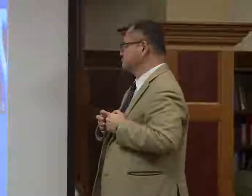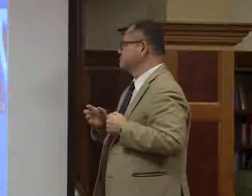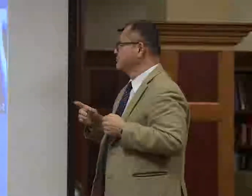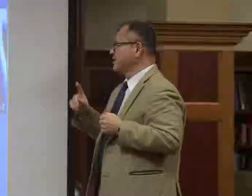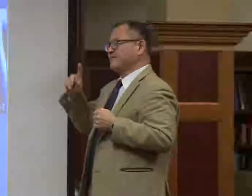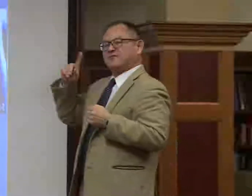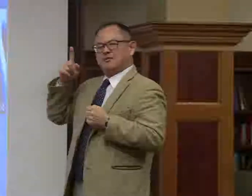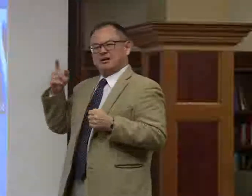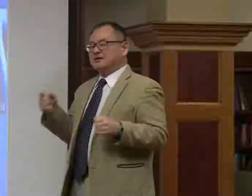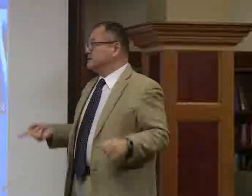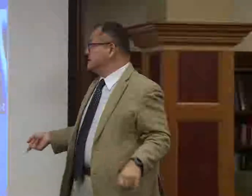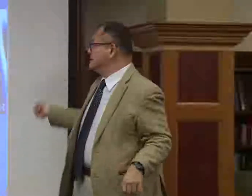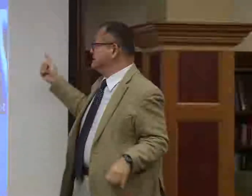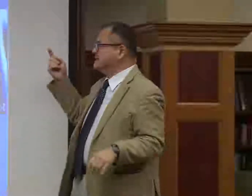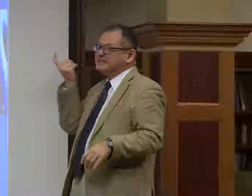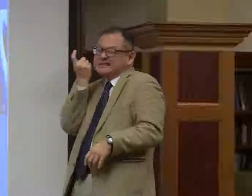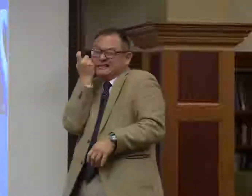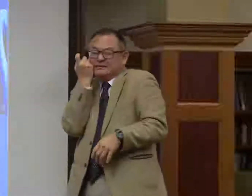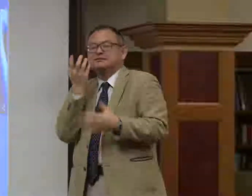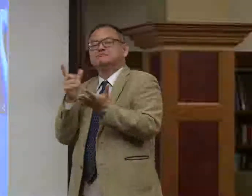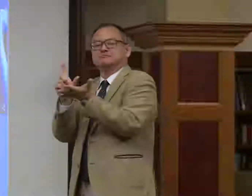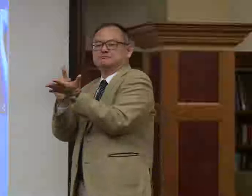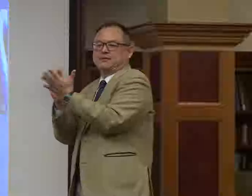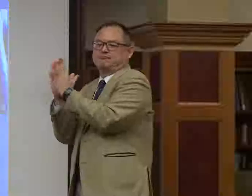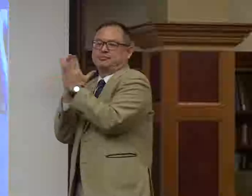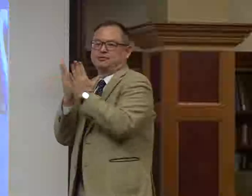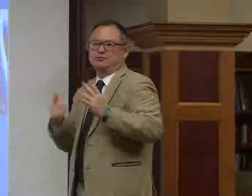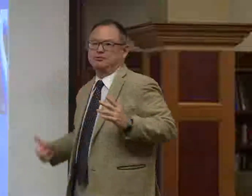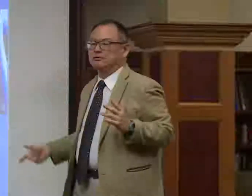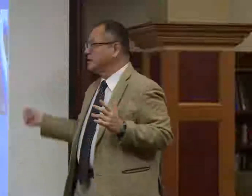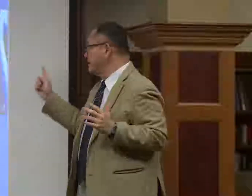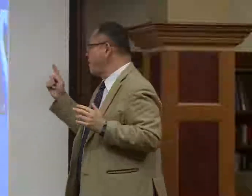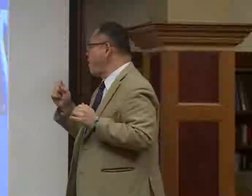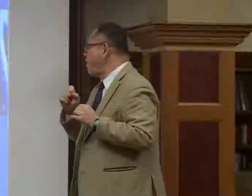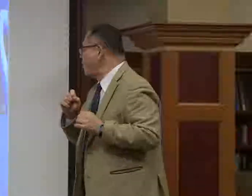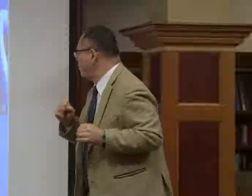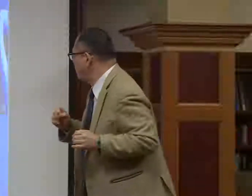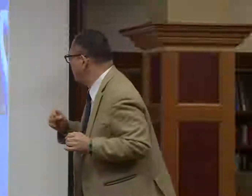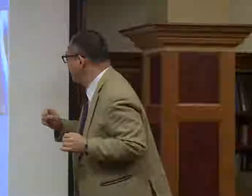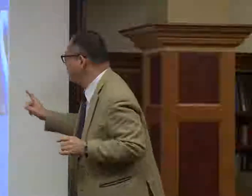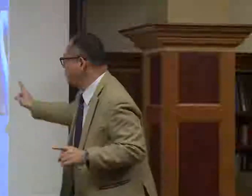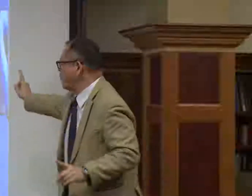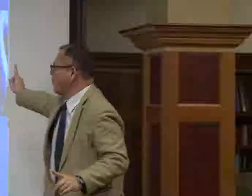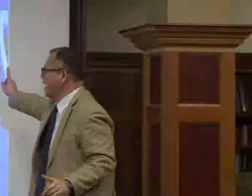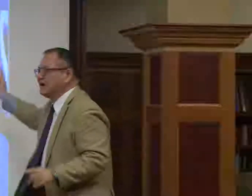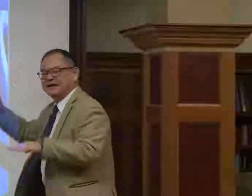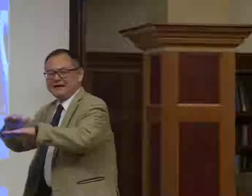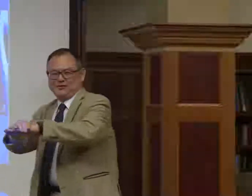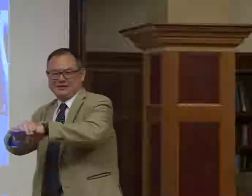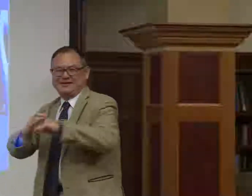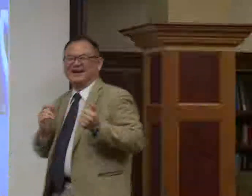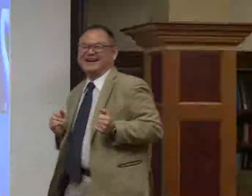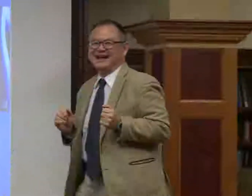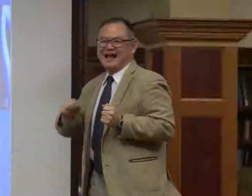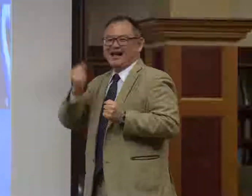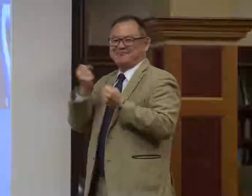I recently published several books. This one here on the right is in English.